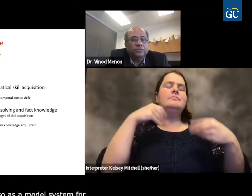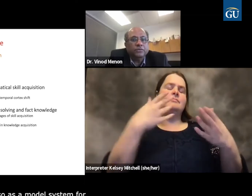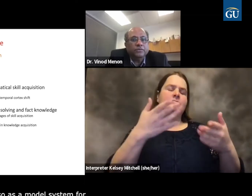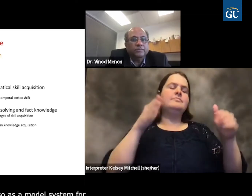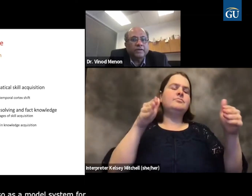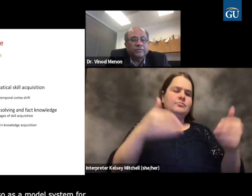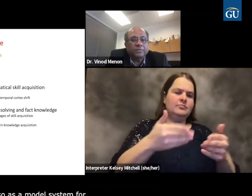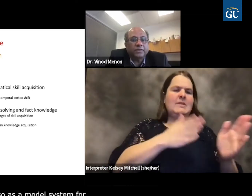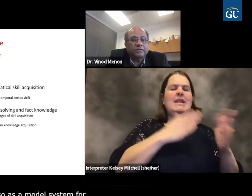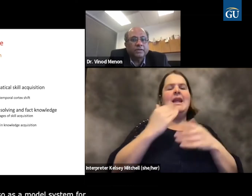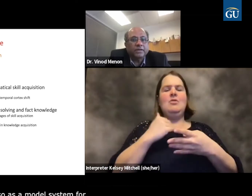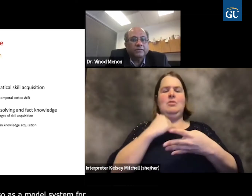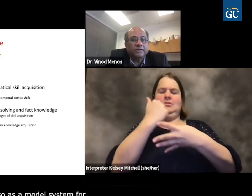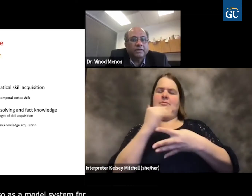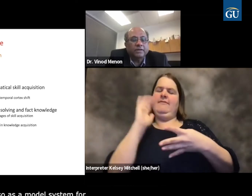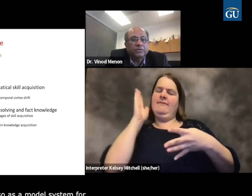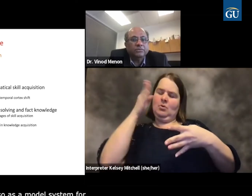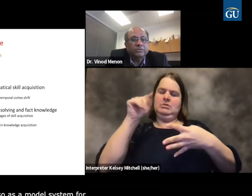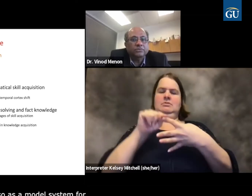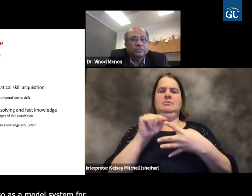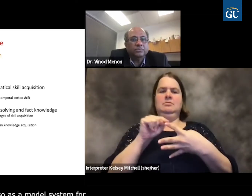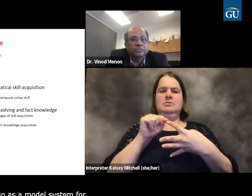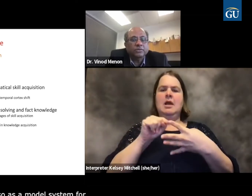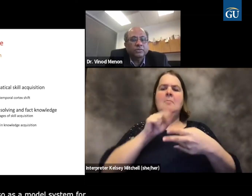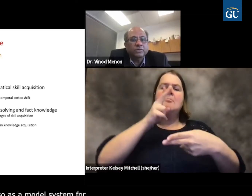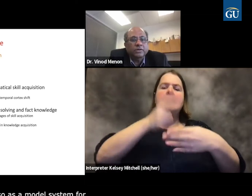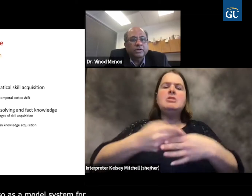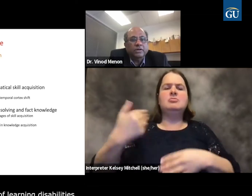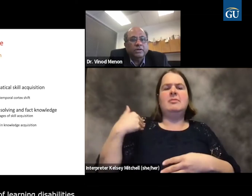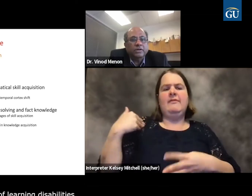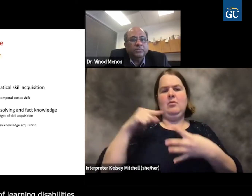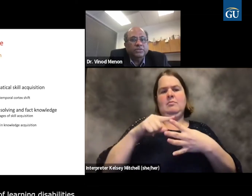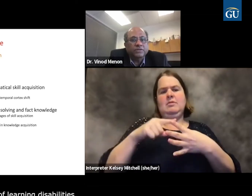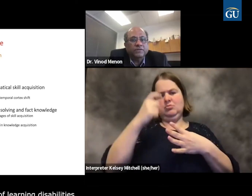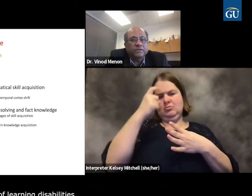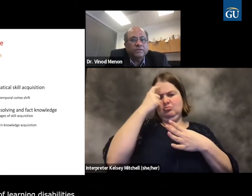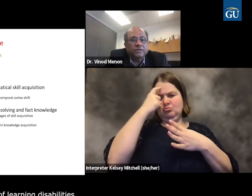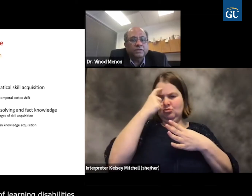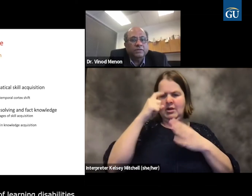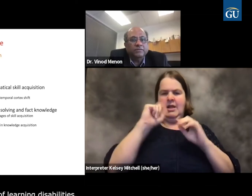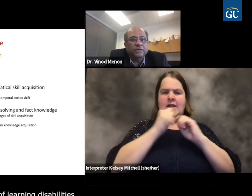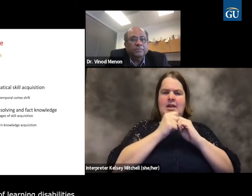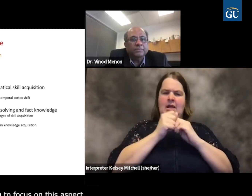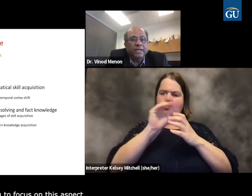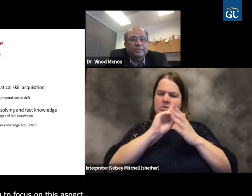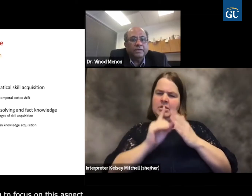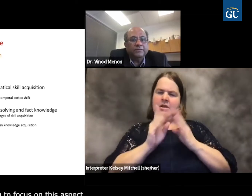so i'm going to focus on this aspect next that i alluded to